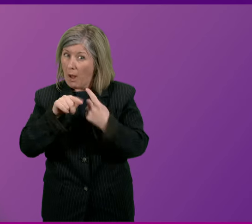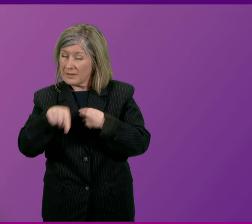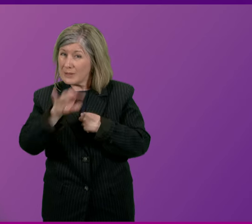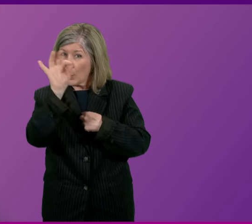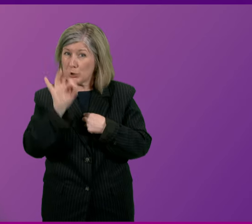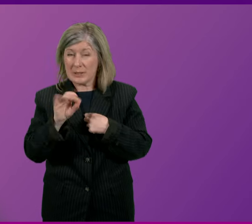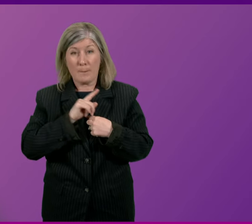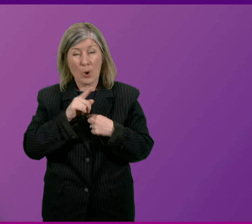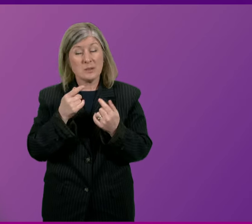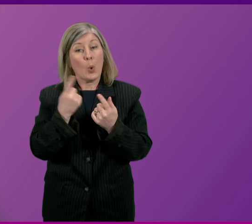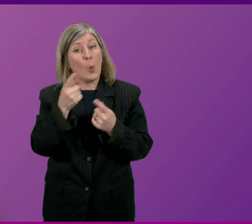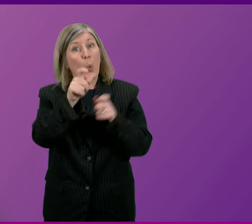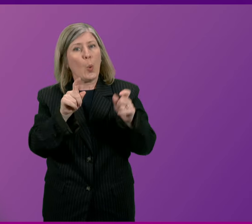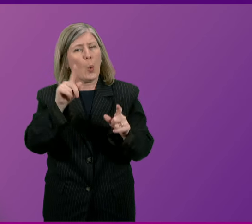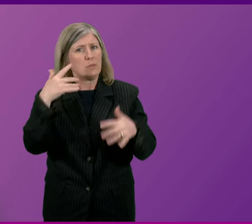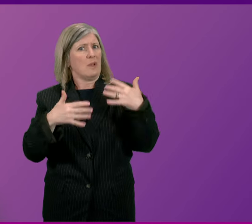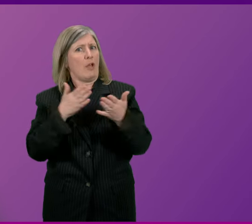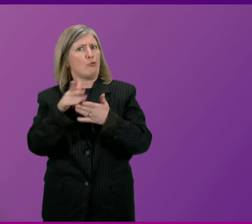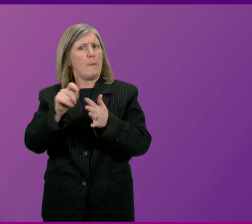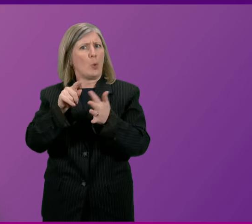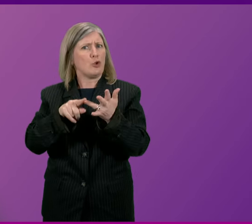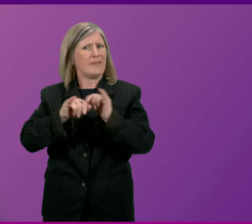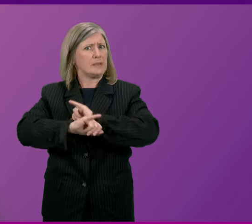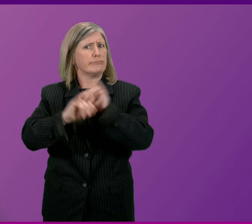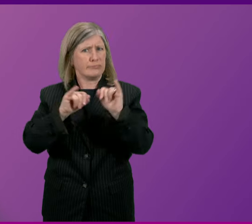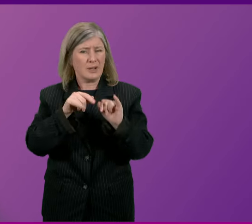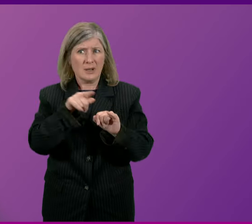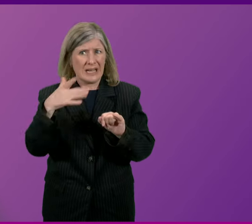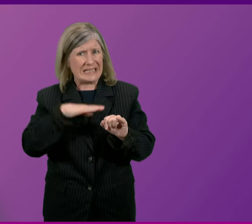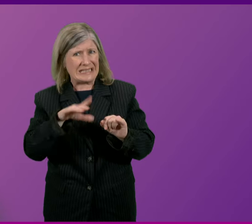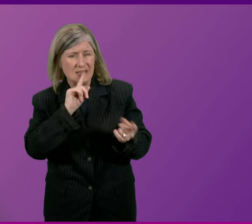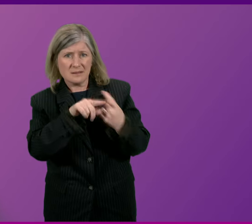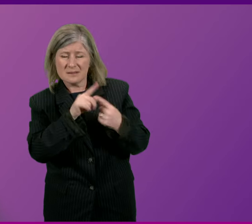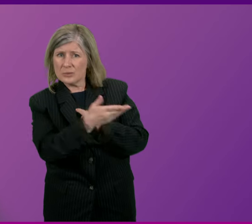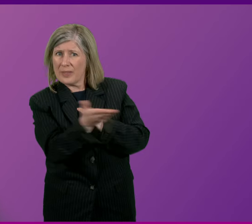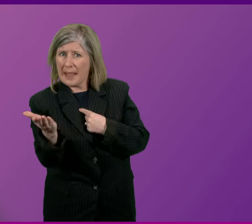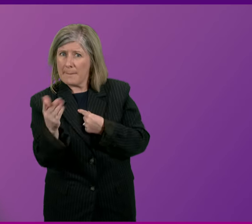Office victims deserve those answers, yet the Scottish National Party and the Greens voted